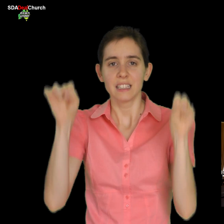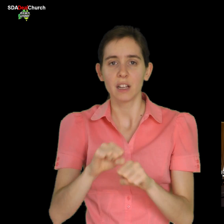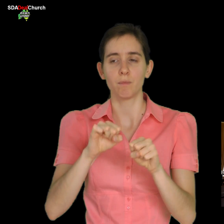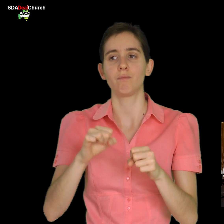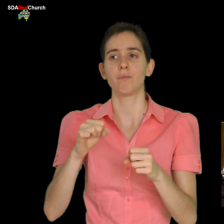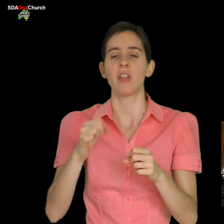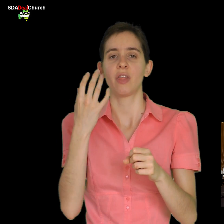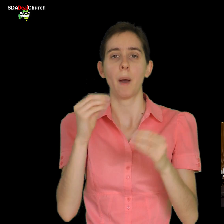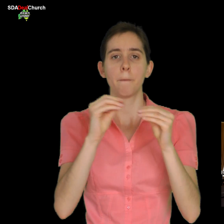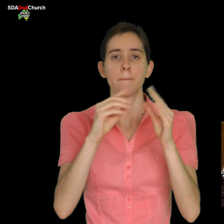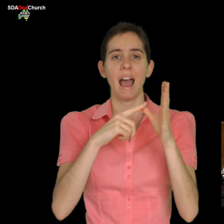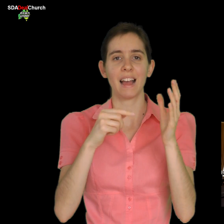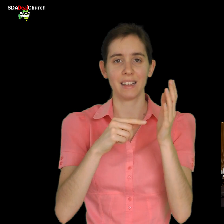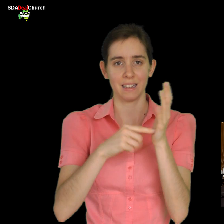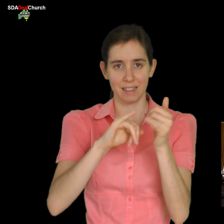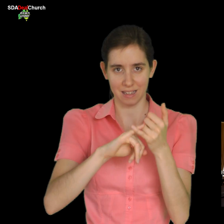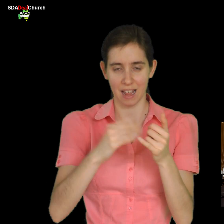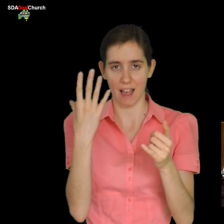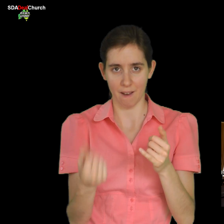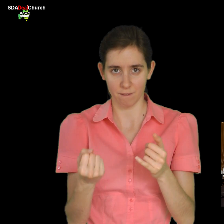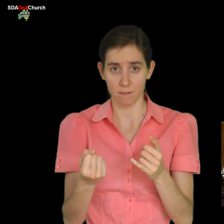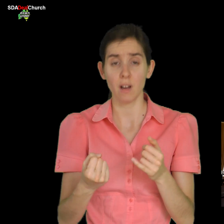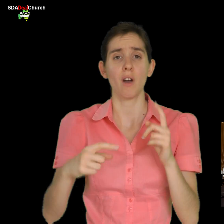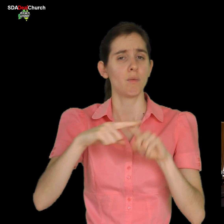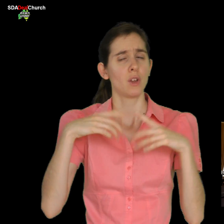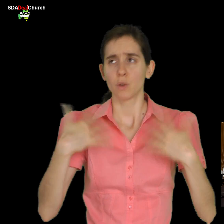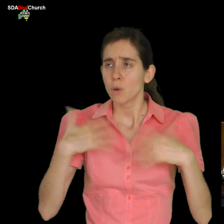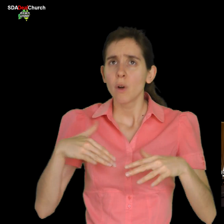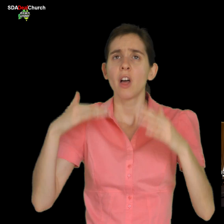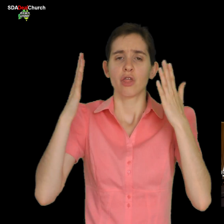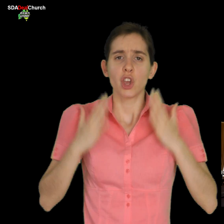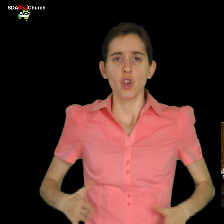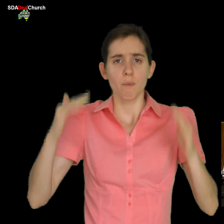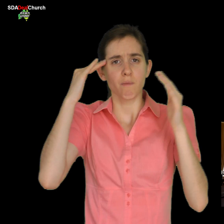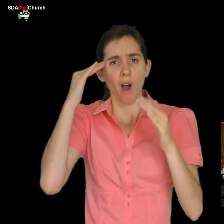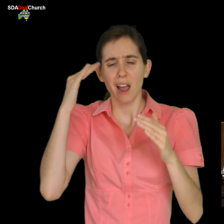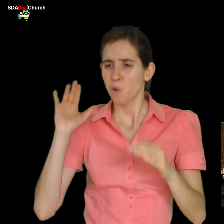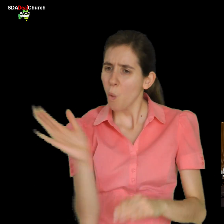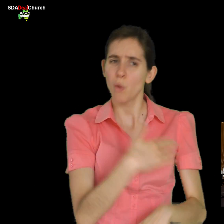we haven't even considered the human mind.